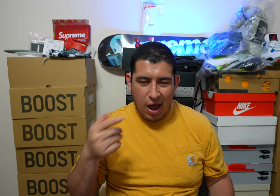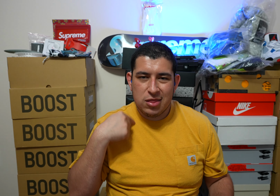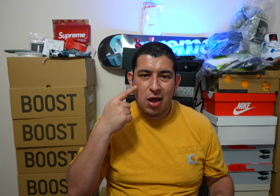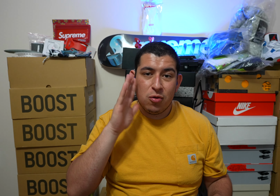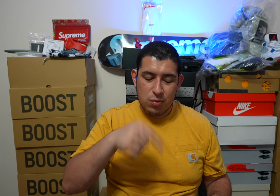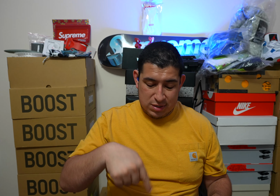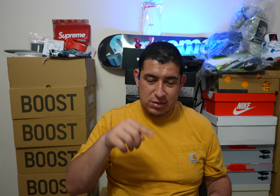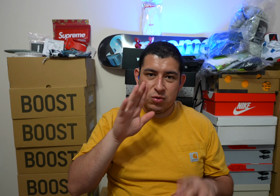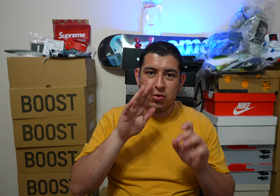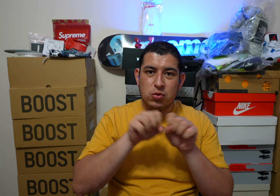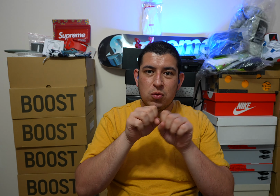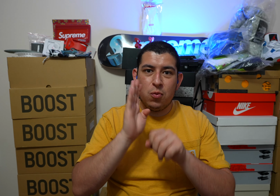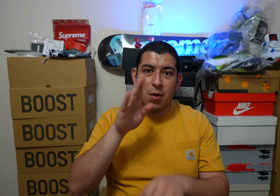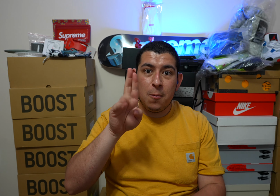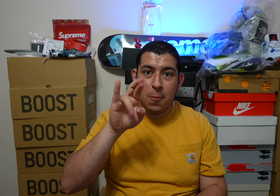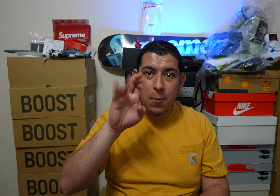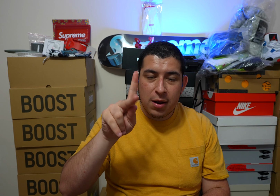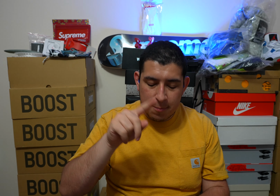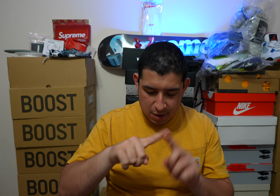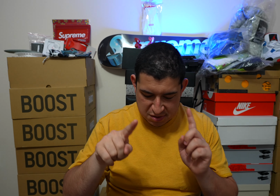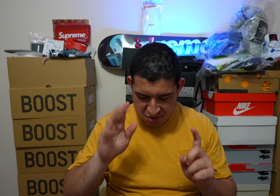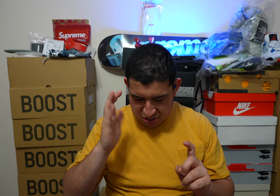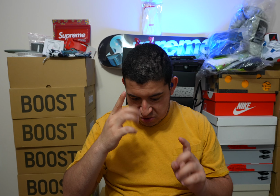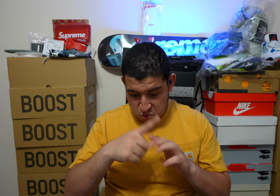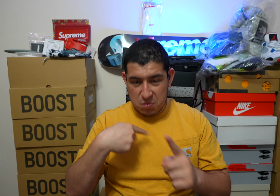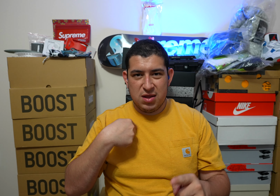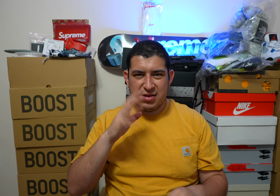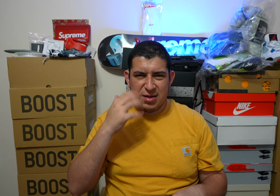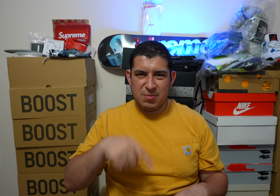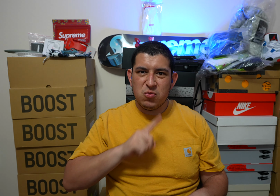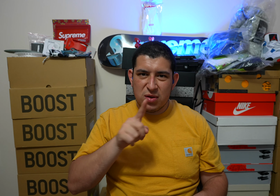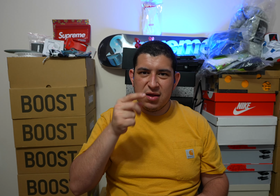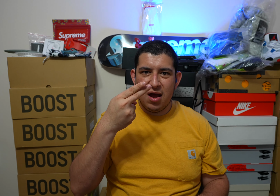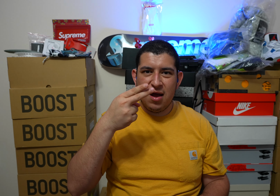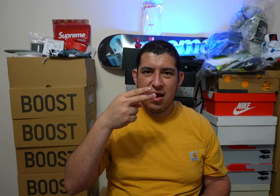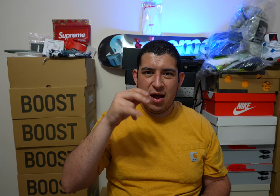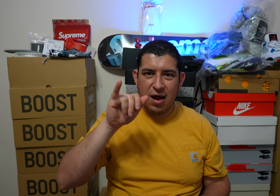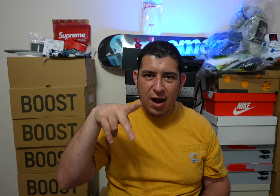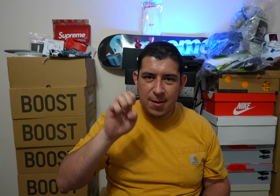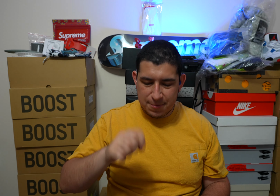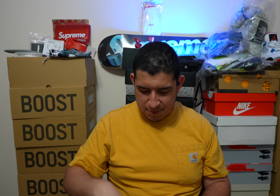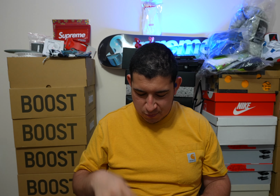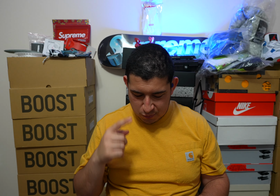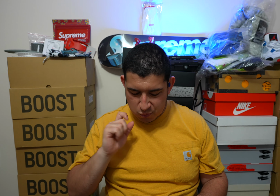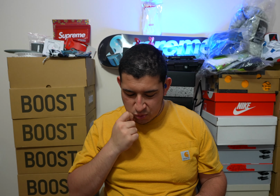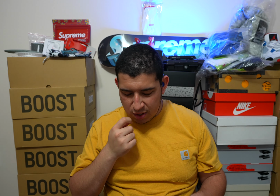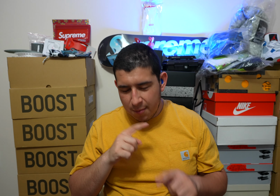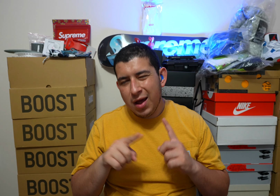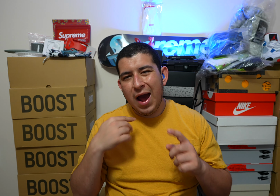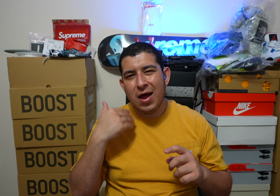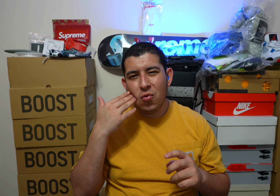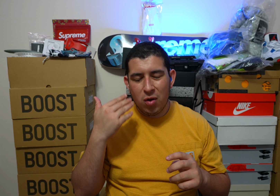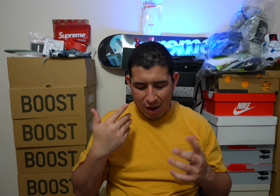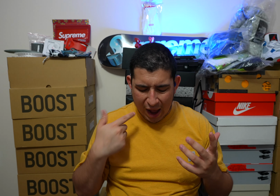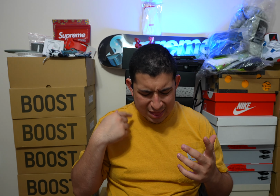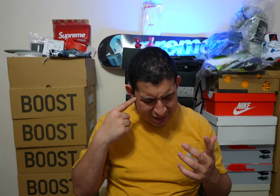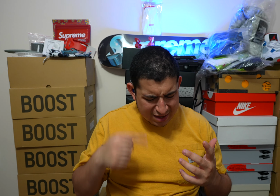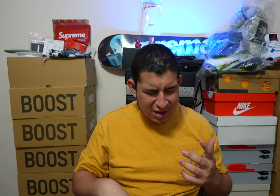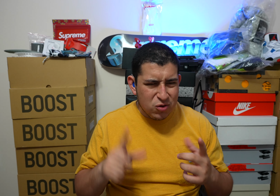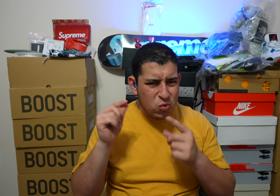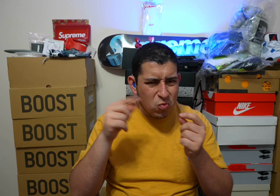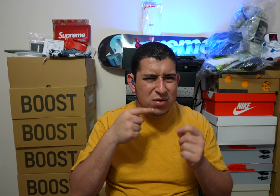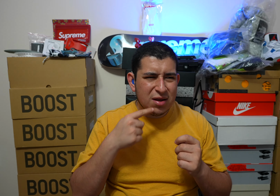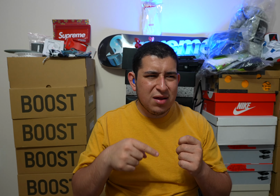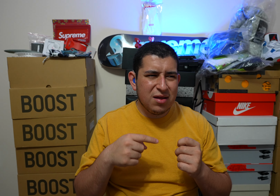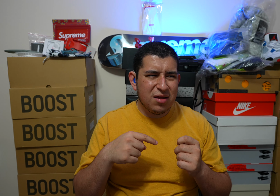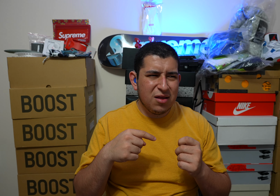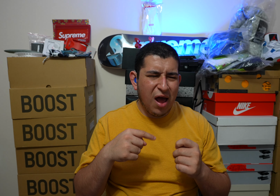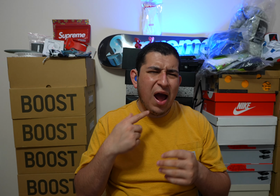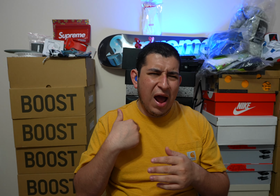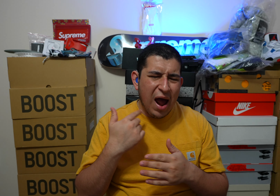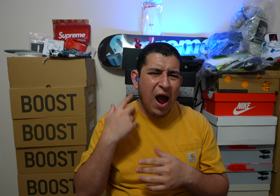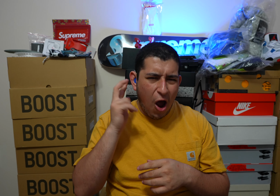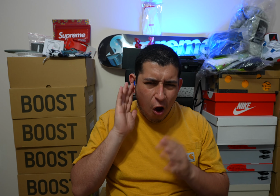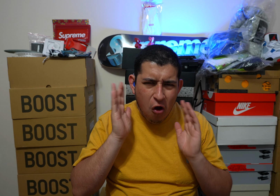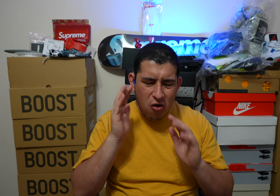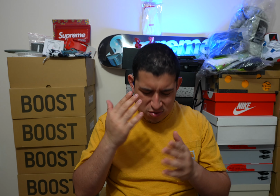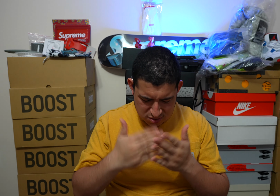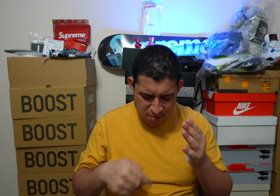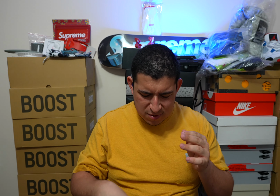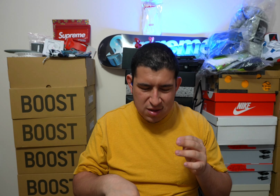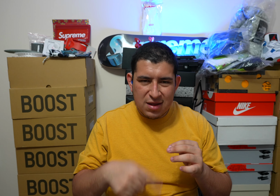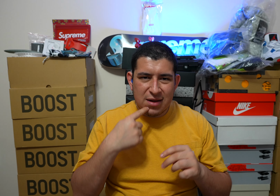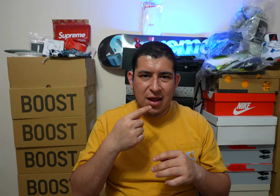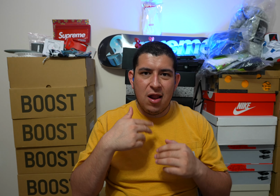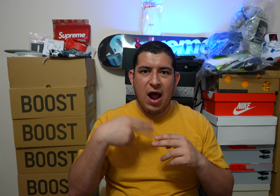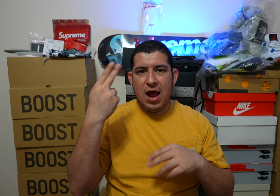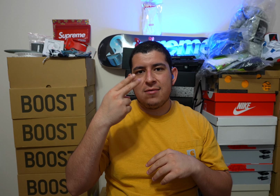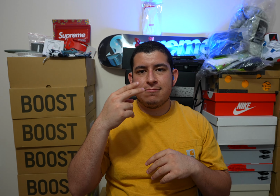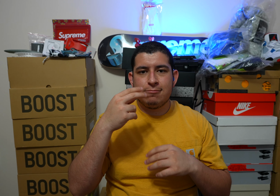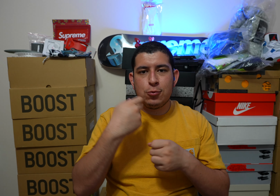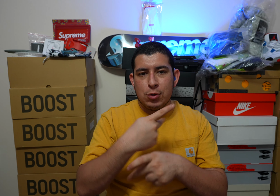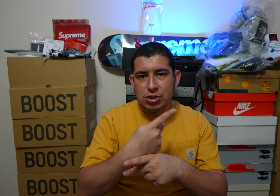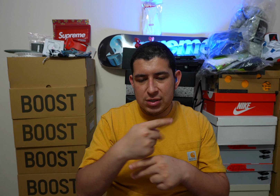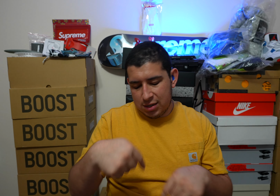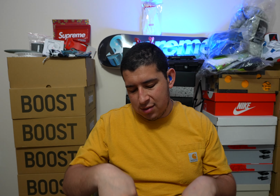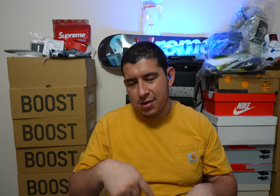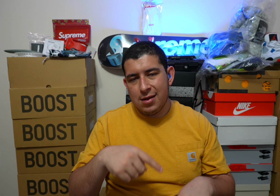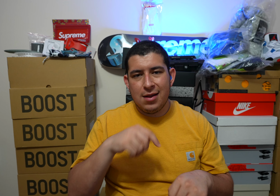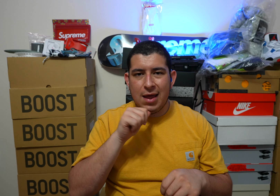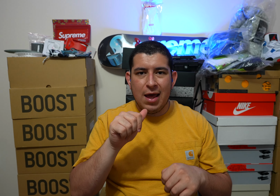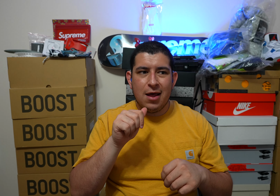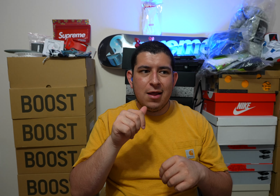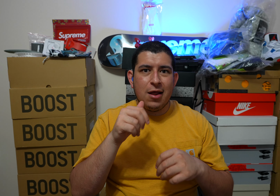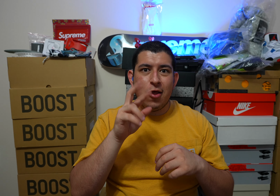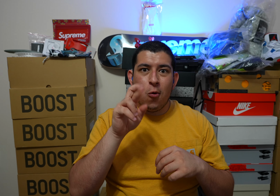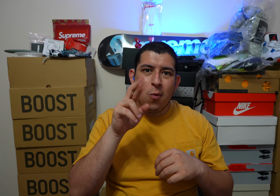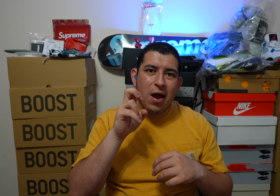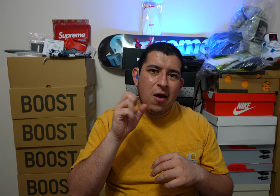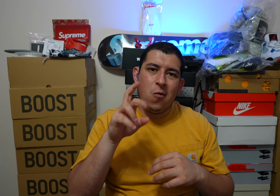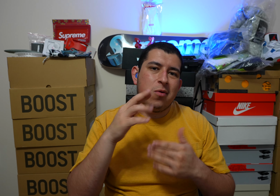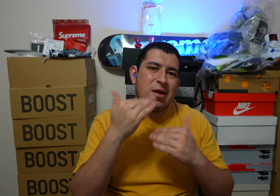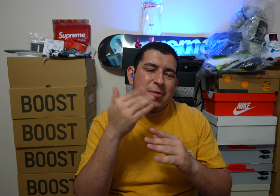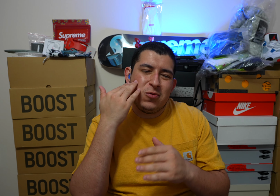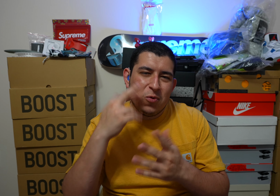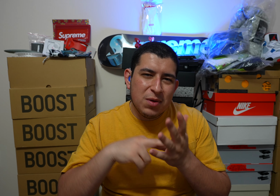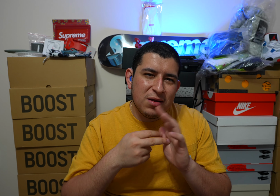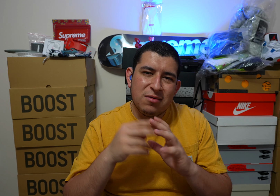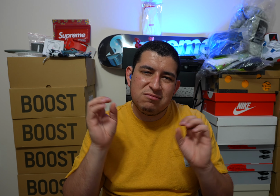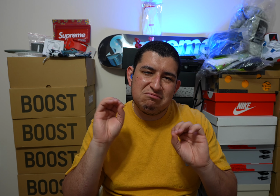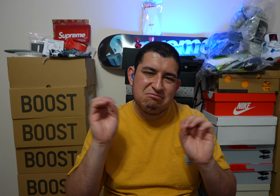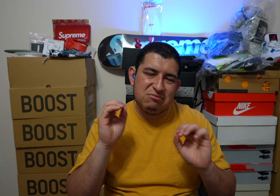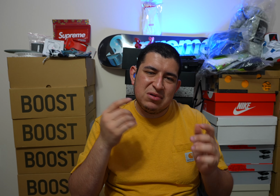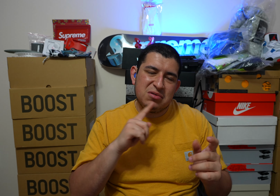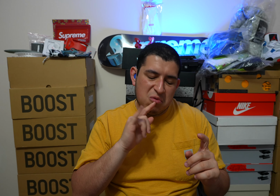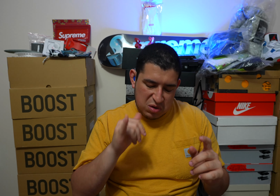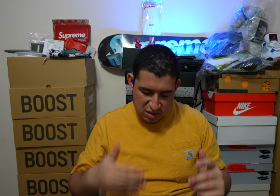I think it is the brick shoe. To me, it looks like hype. I heard rumors that the production is high.